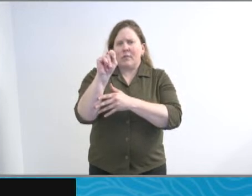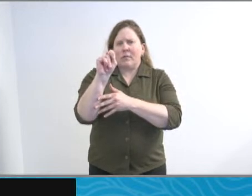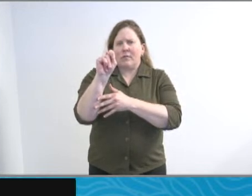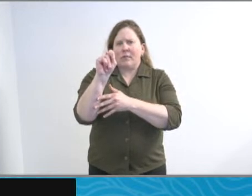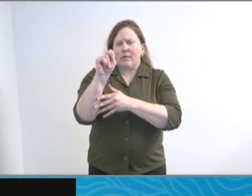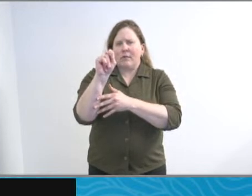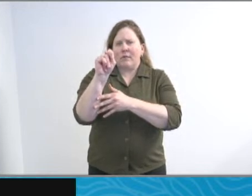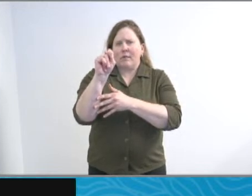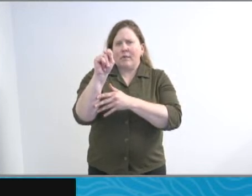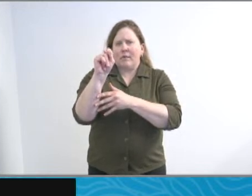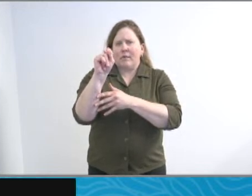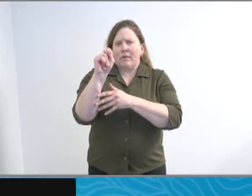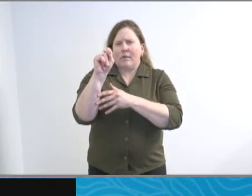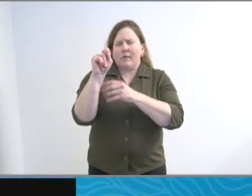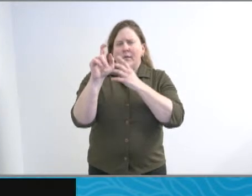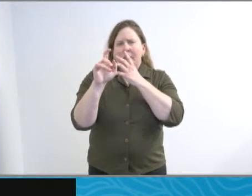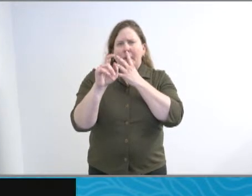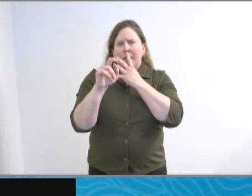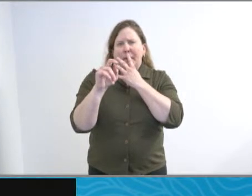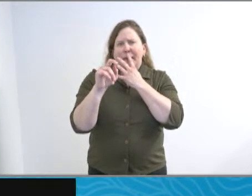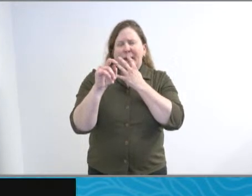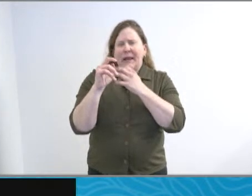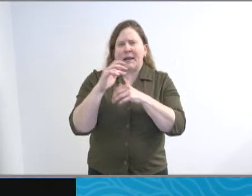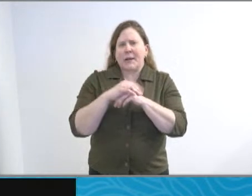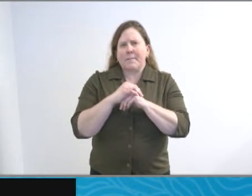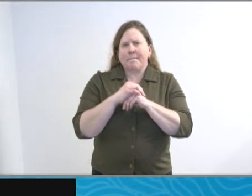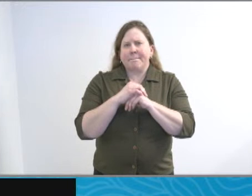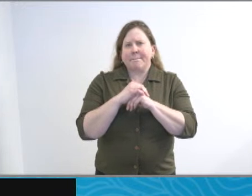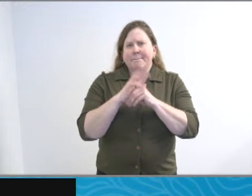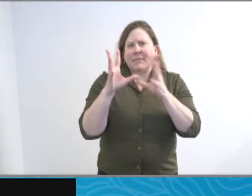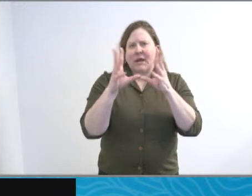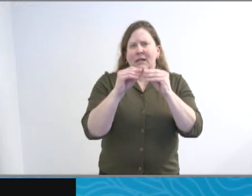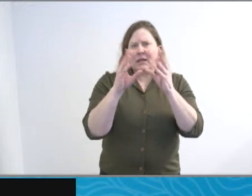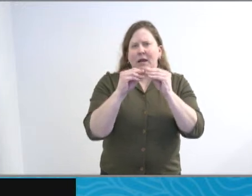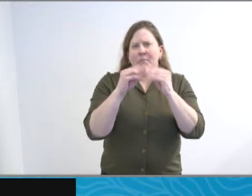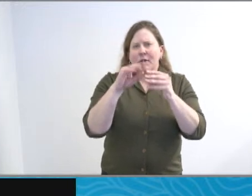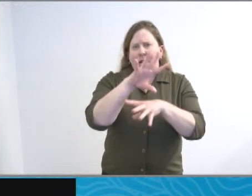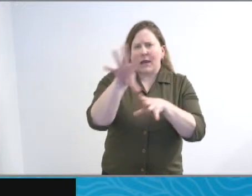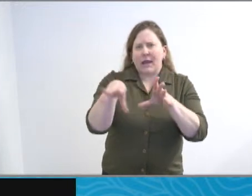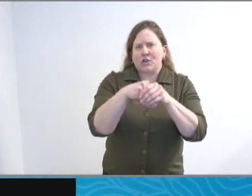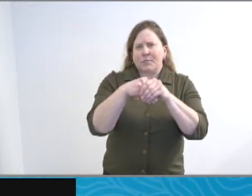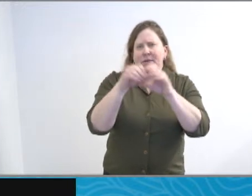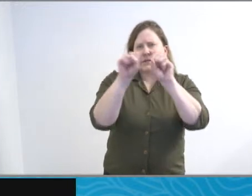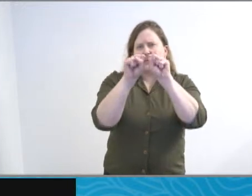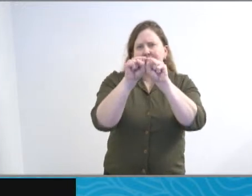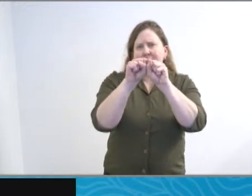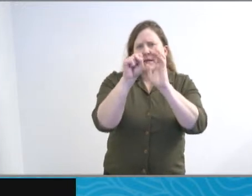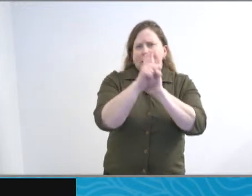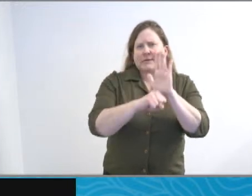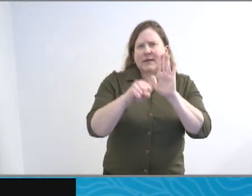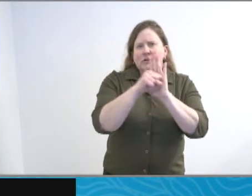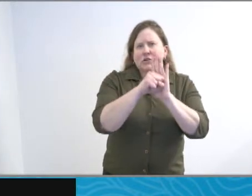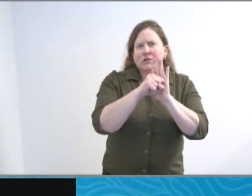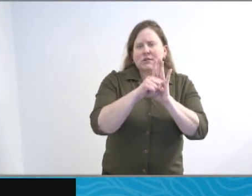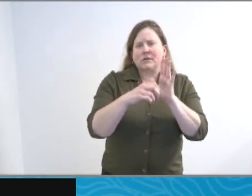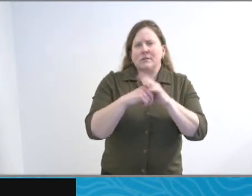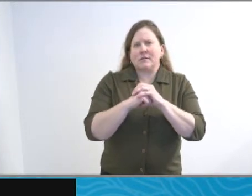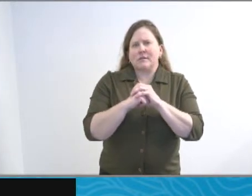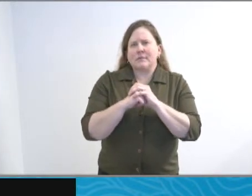in different manners. So we were able to do collaborative engagement sessions. We were able to meet with a group of about up to 90